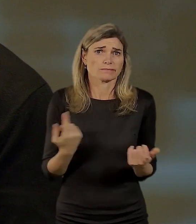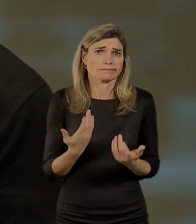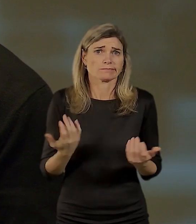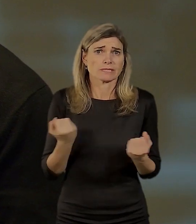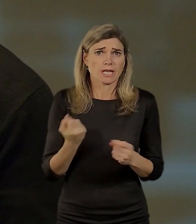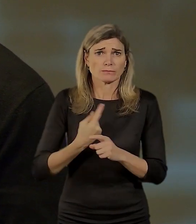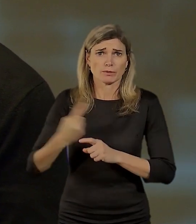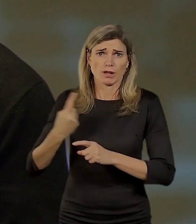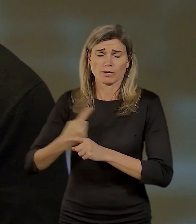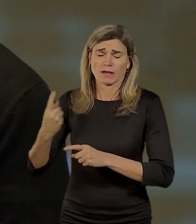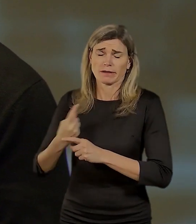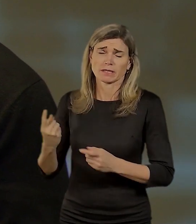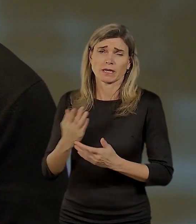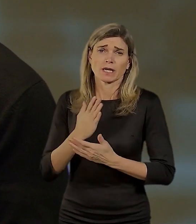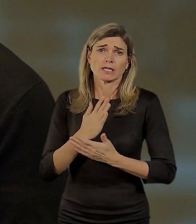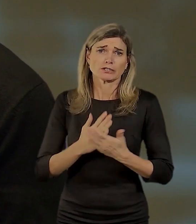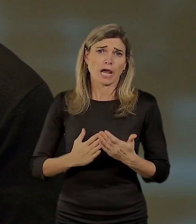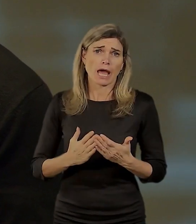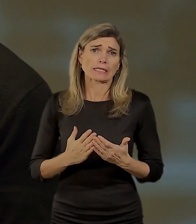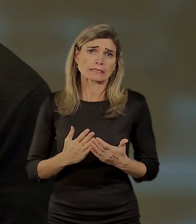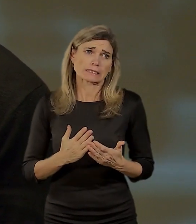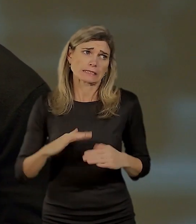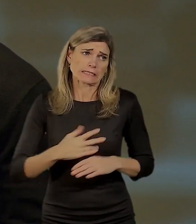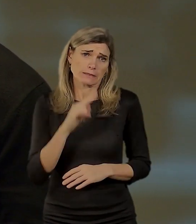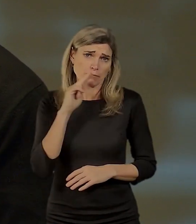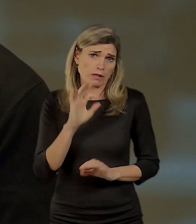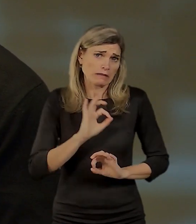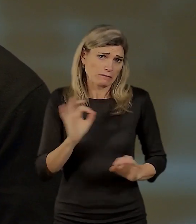real estate agency. But we sell apartments, they are bought.